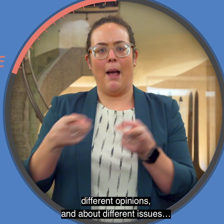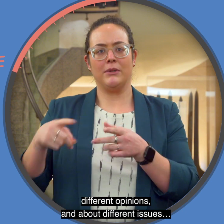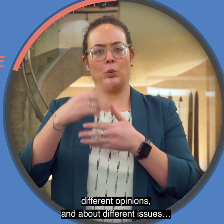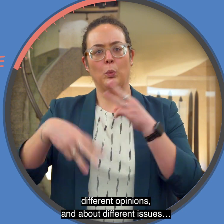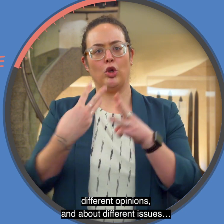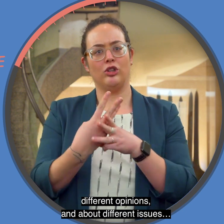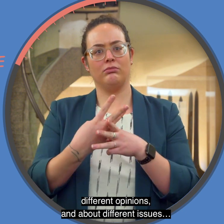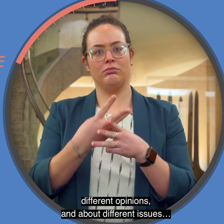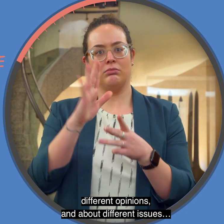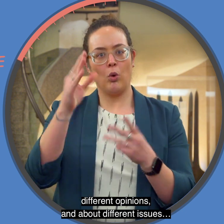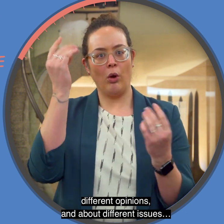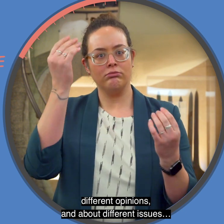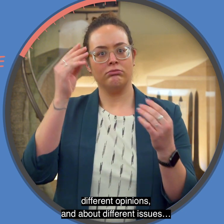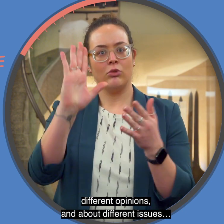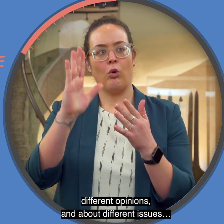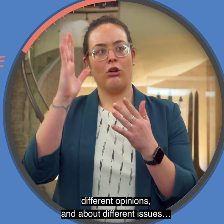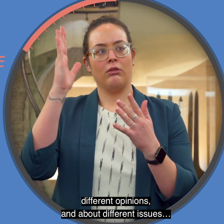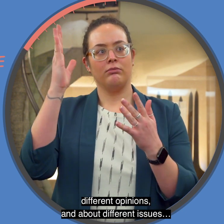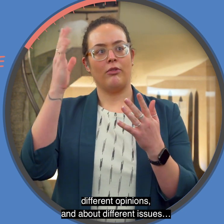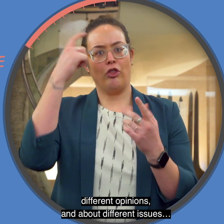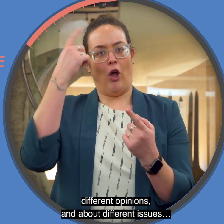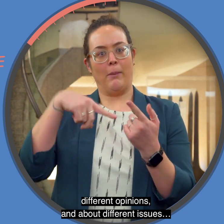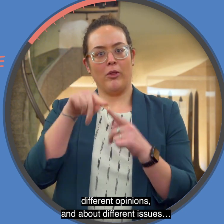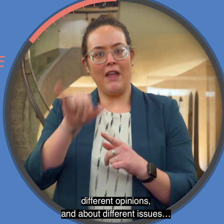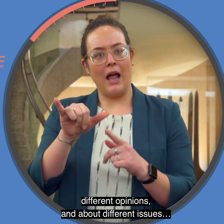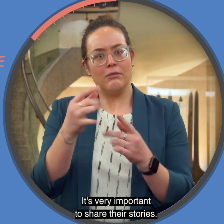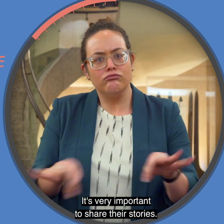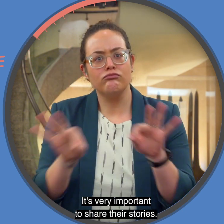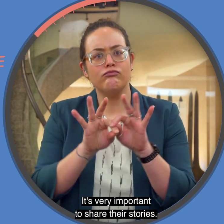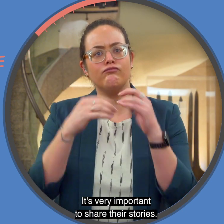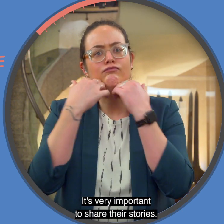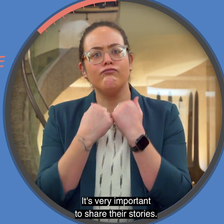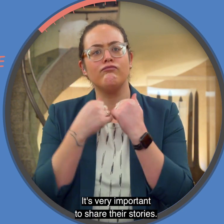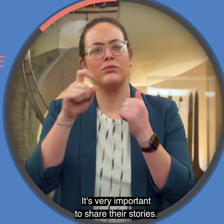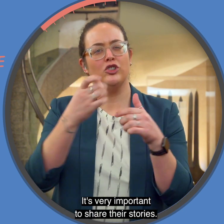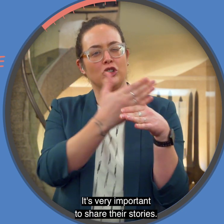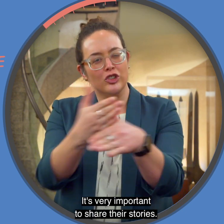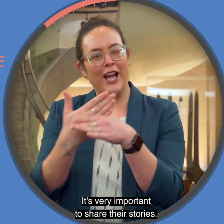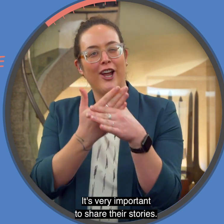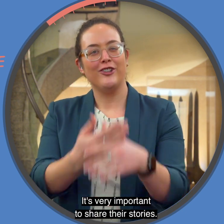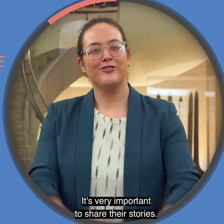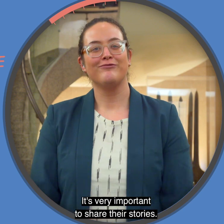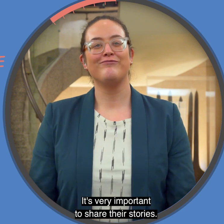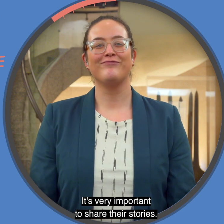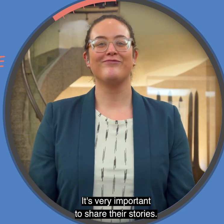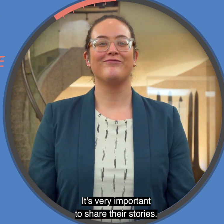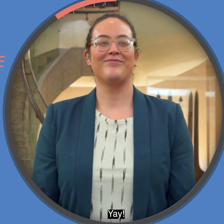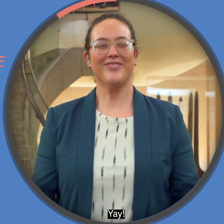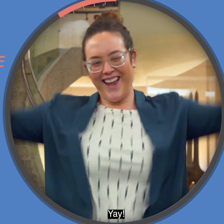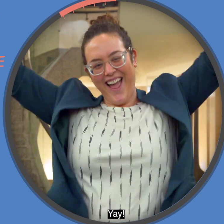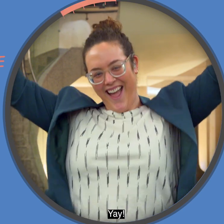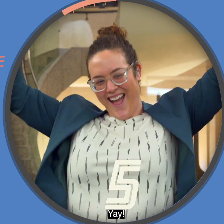different opinions, about different issues. It's very important to share their stories.